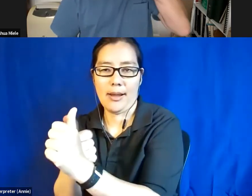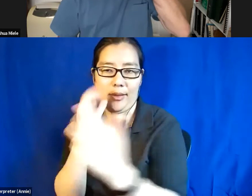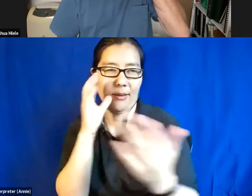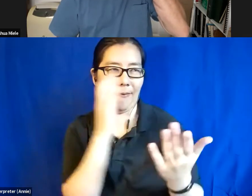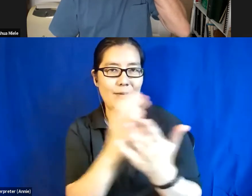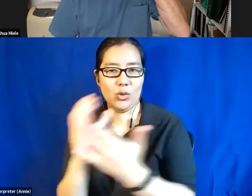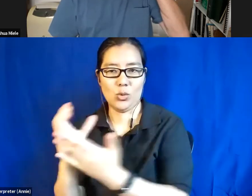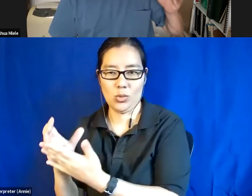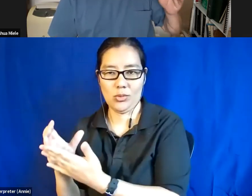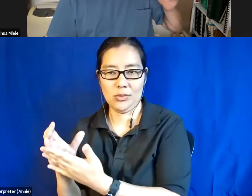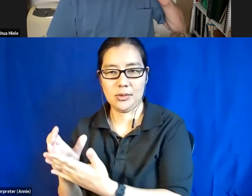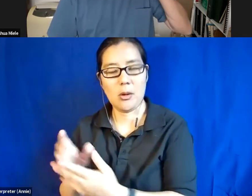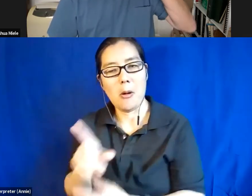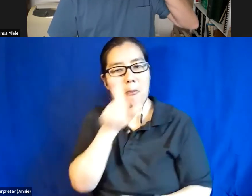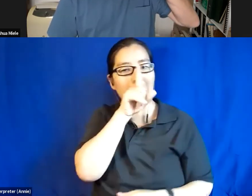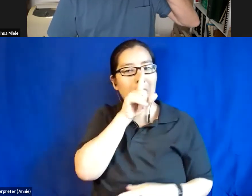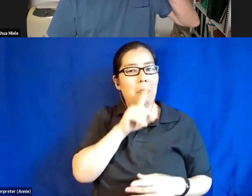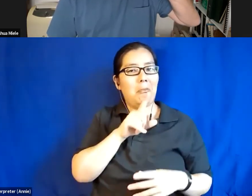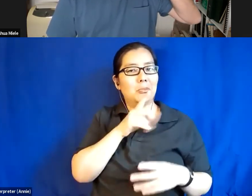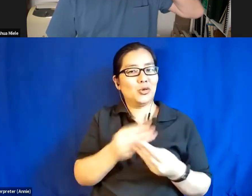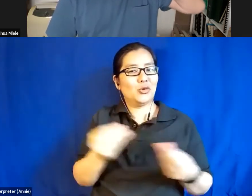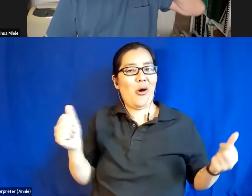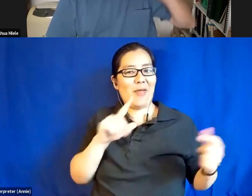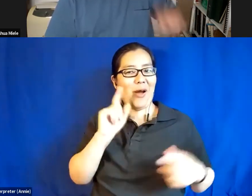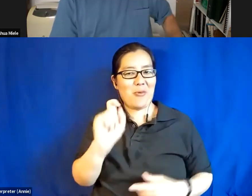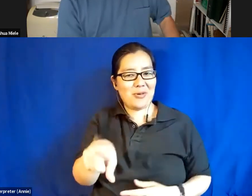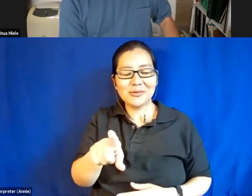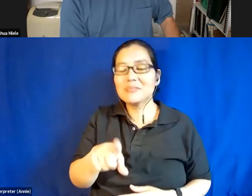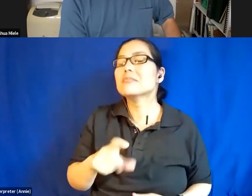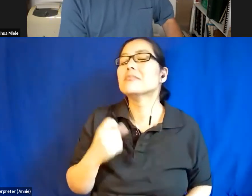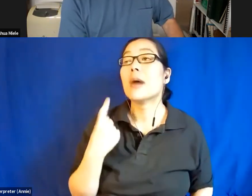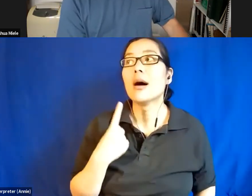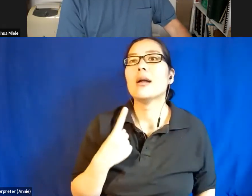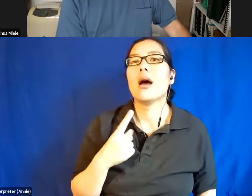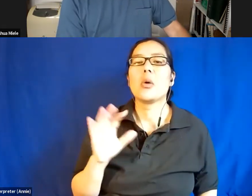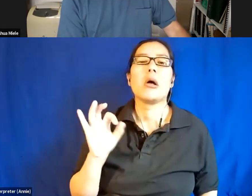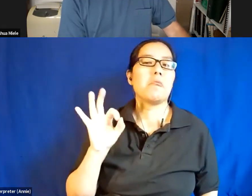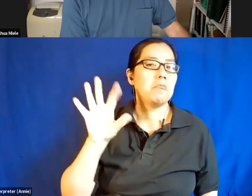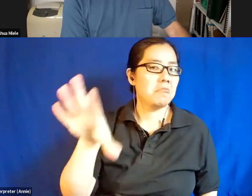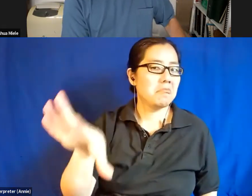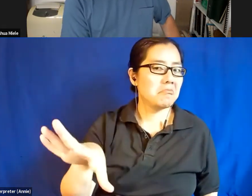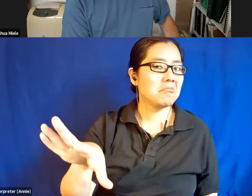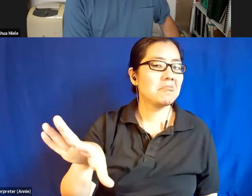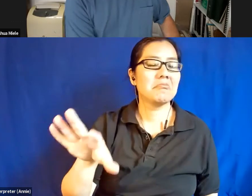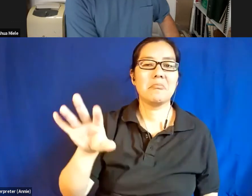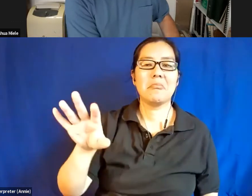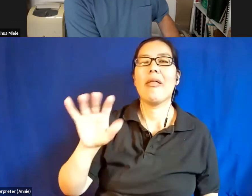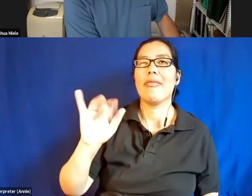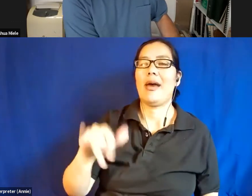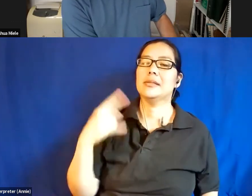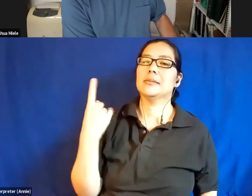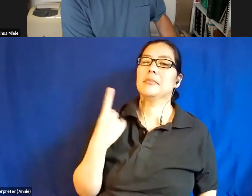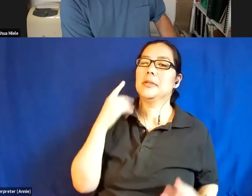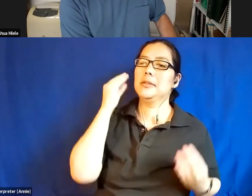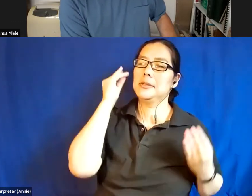conclusions about it today, but I will just kind of mention those as things I want to